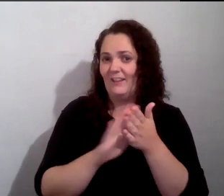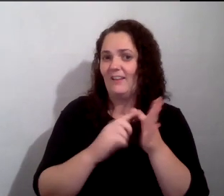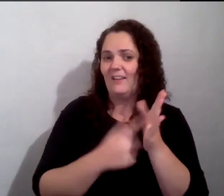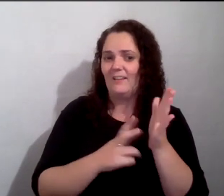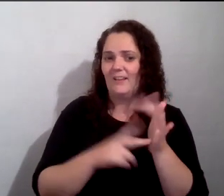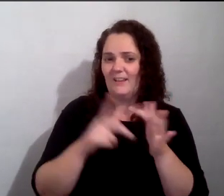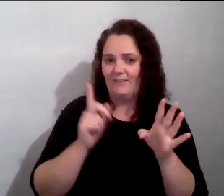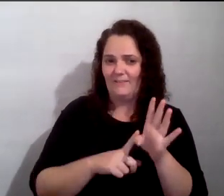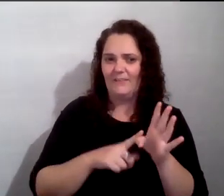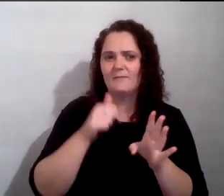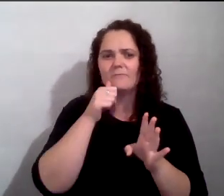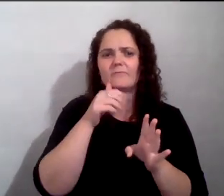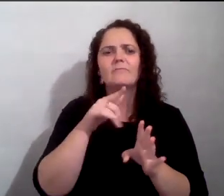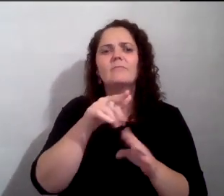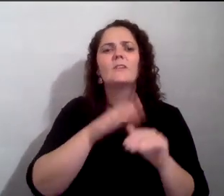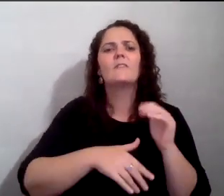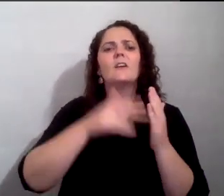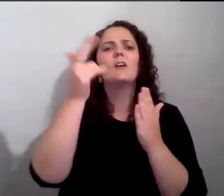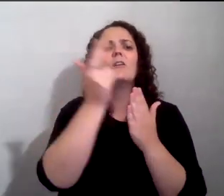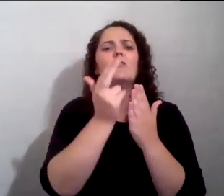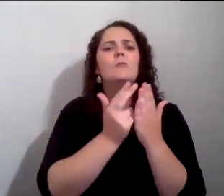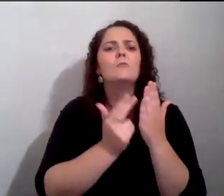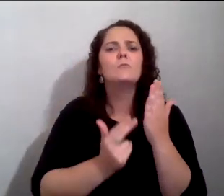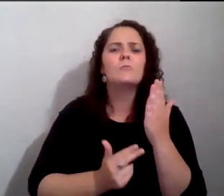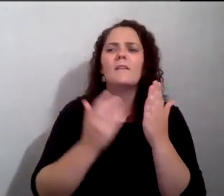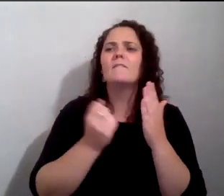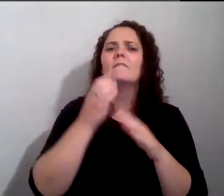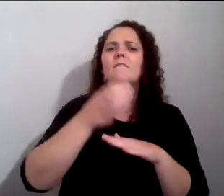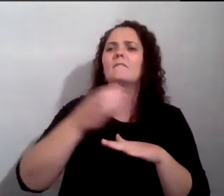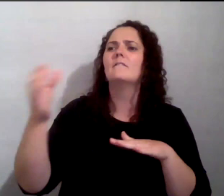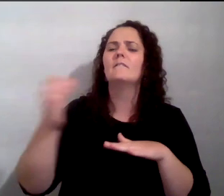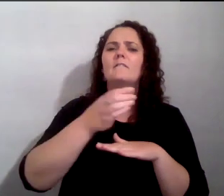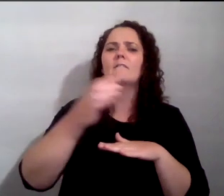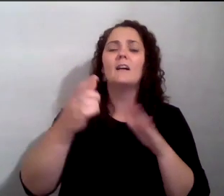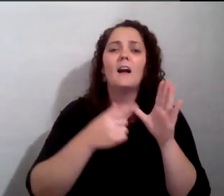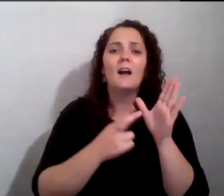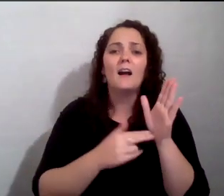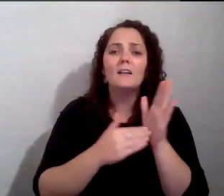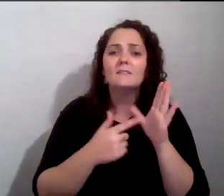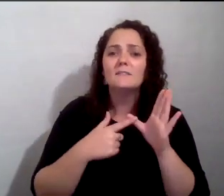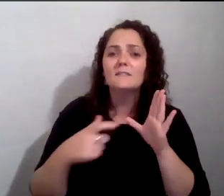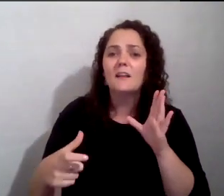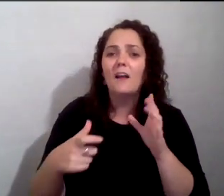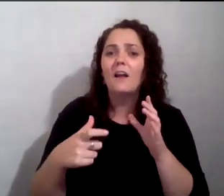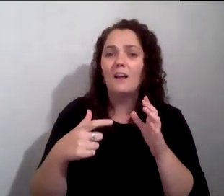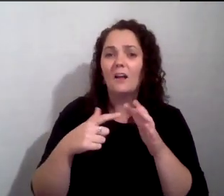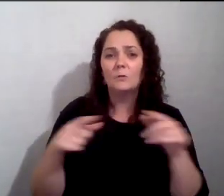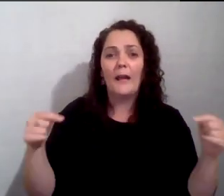carved the tympanum of the Brisbane City Hall and the Queensland Women's War Memorial In Anzac Square and actually also